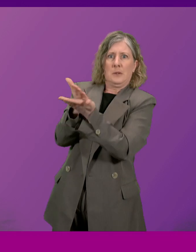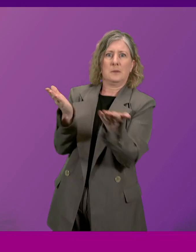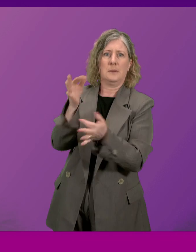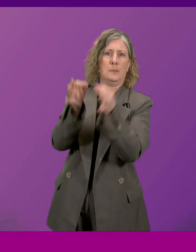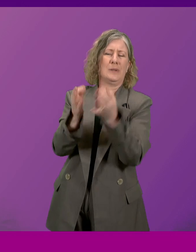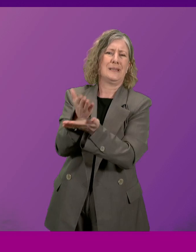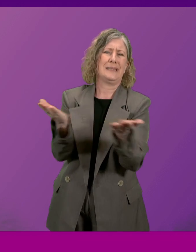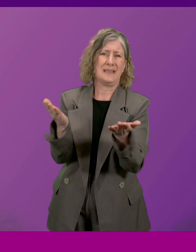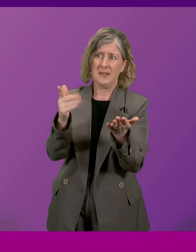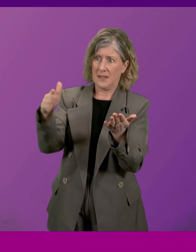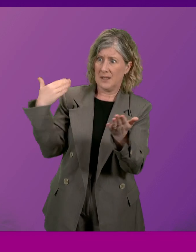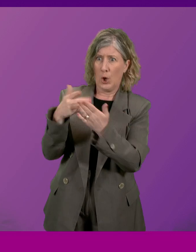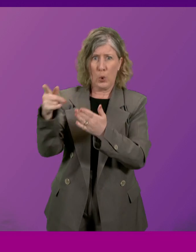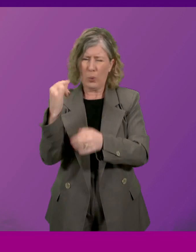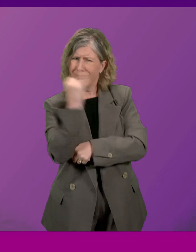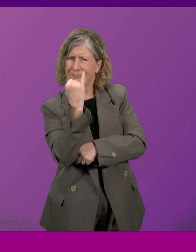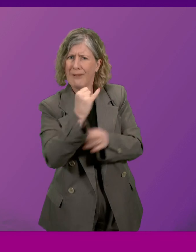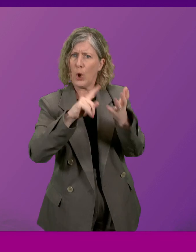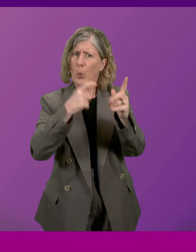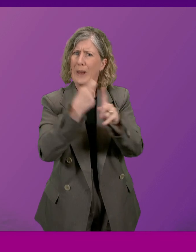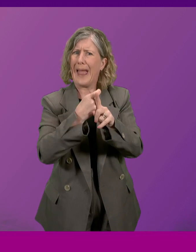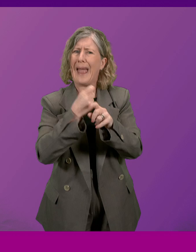Government for breaching the trust of the WASPI women—women against state pension inequality—but